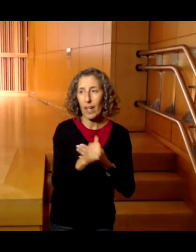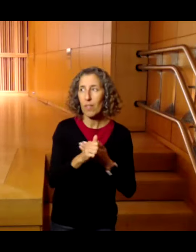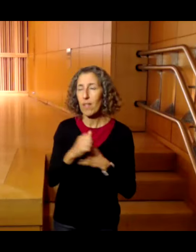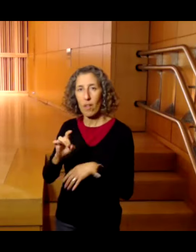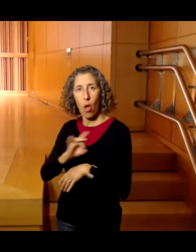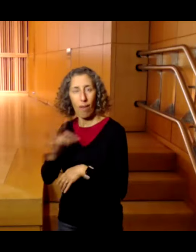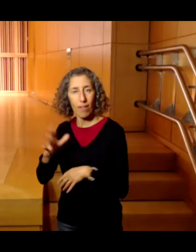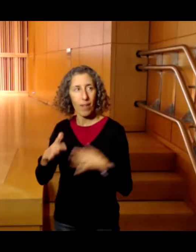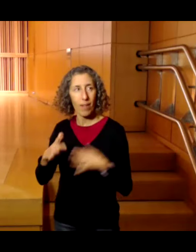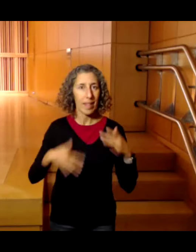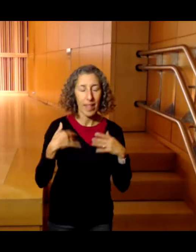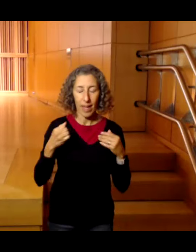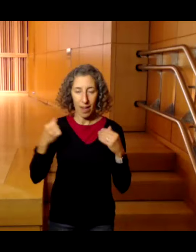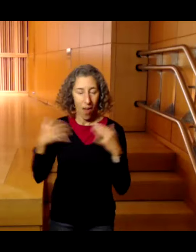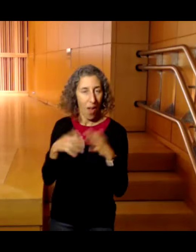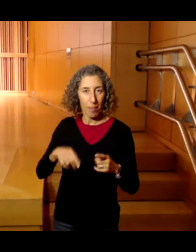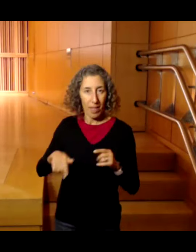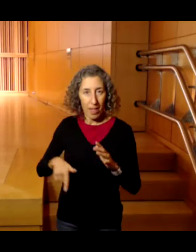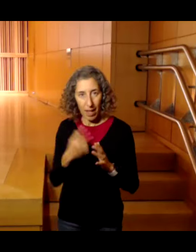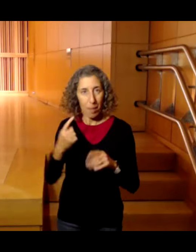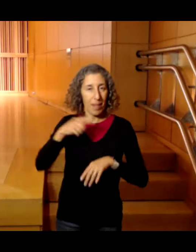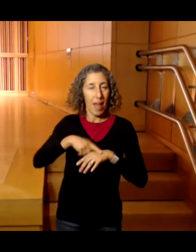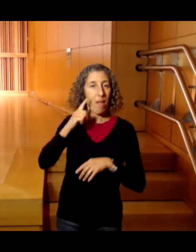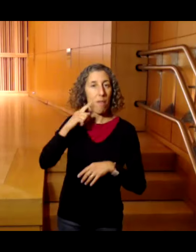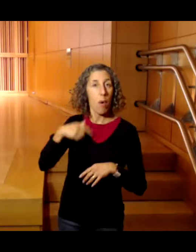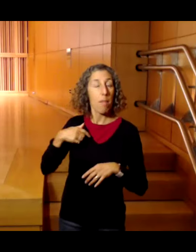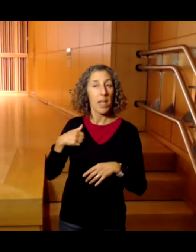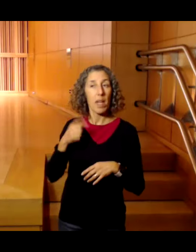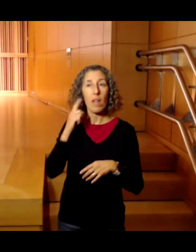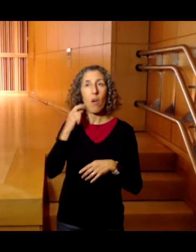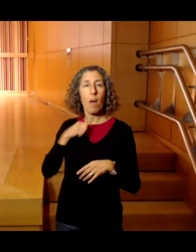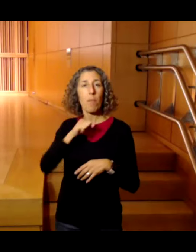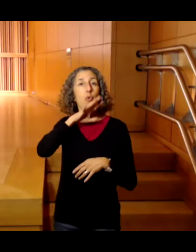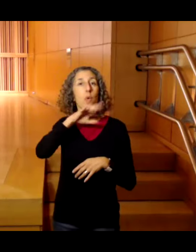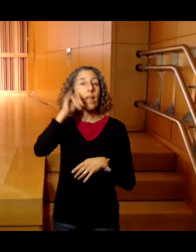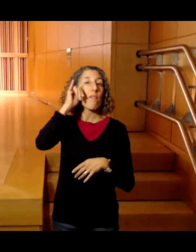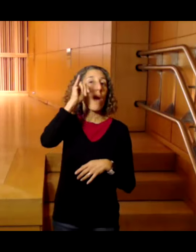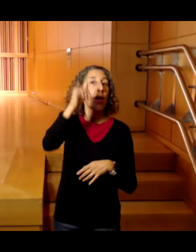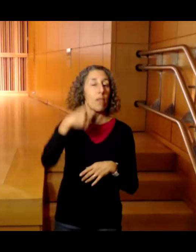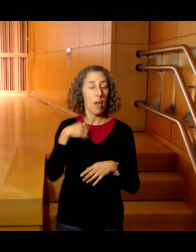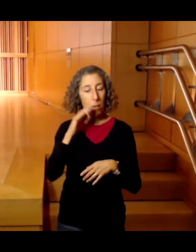fried and child rushed home, thinking that he would never be clean again. And that there was no one on Earth who could help him. I locked myself in the bathroom. And through the money, a quarter and two dimes.